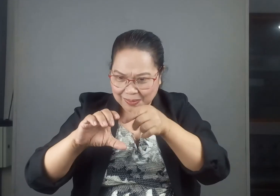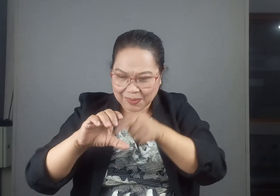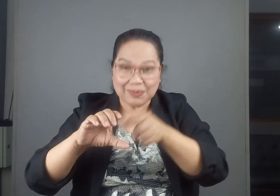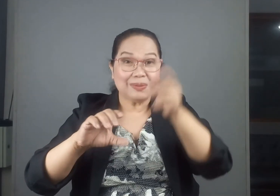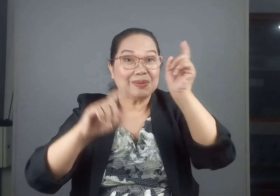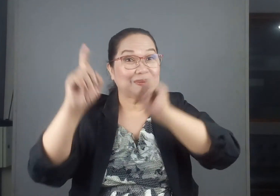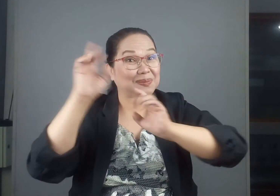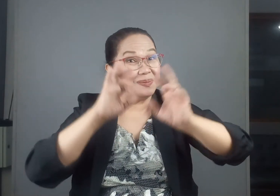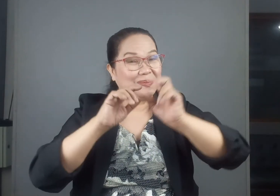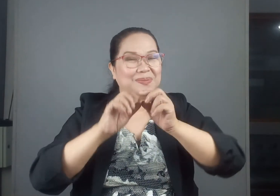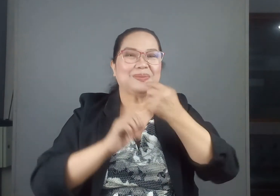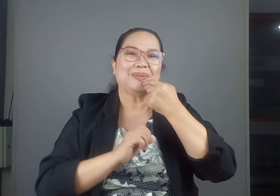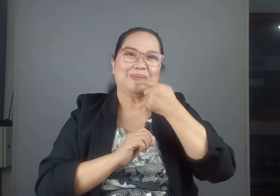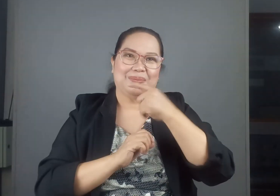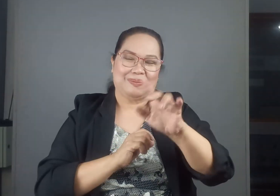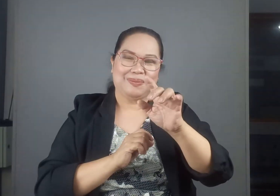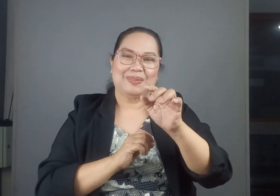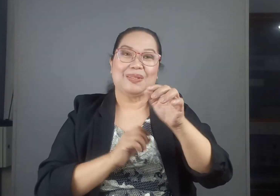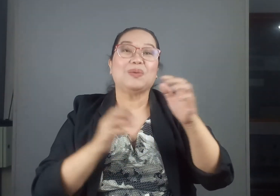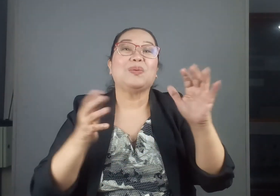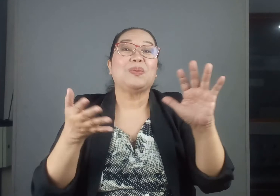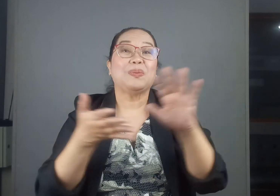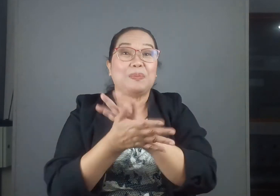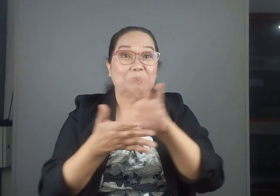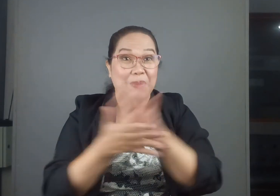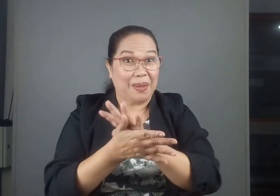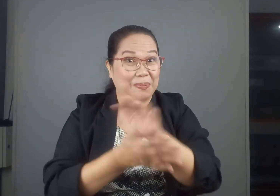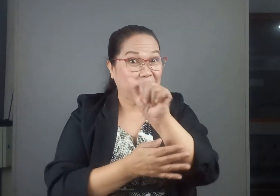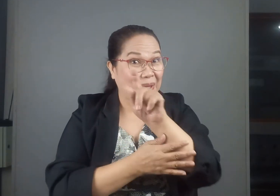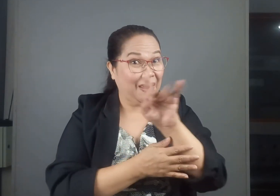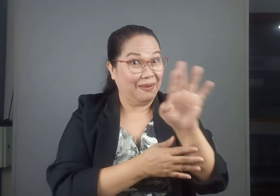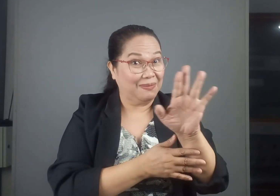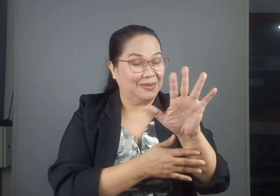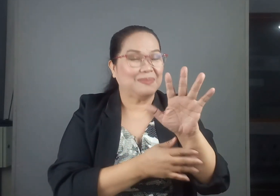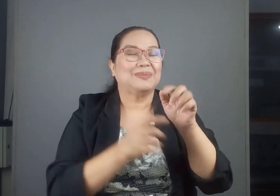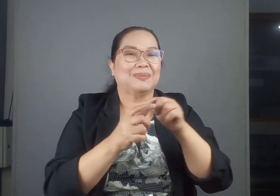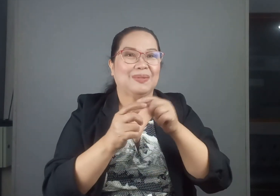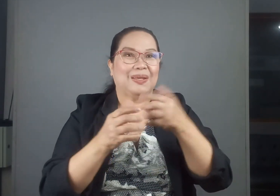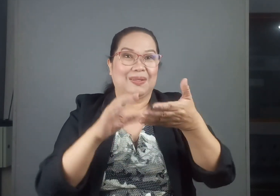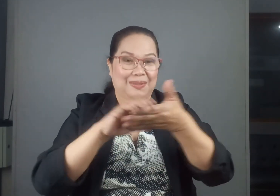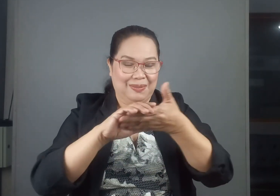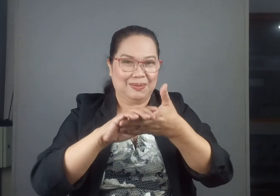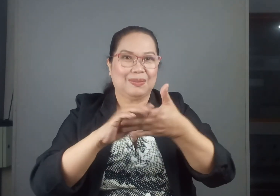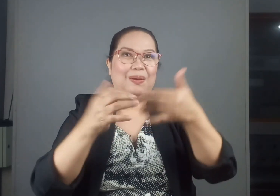The game also comes with an alphabet sheet. Some phrase cards require players to use the